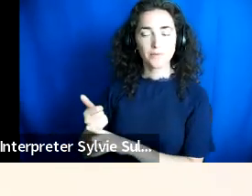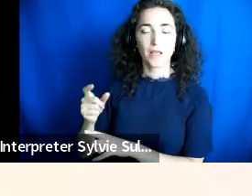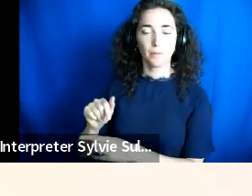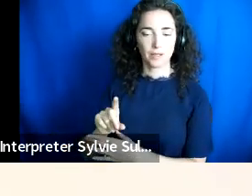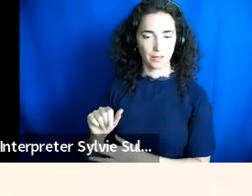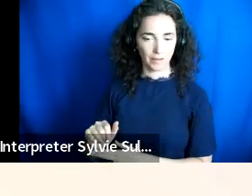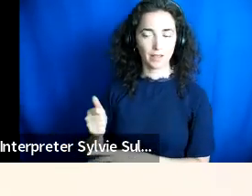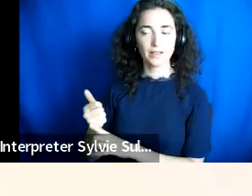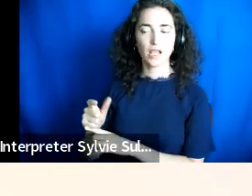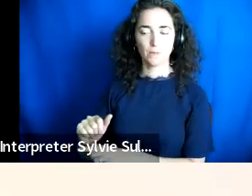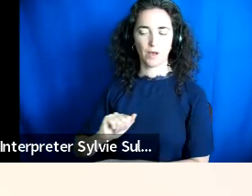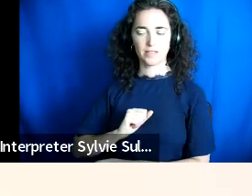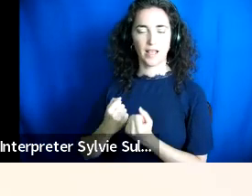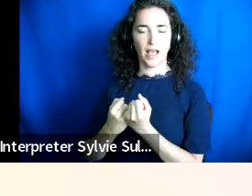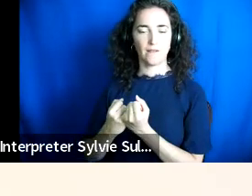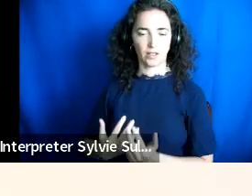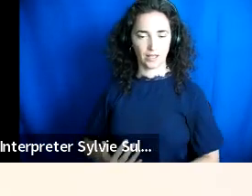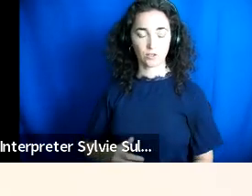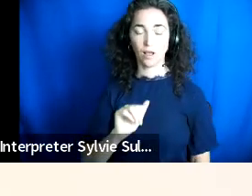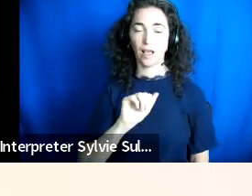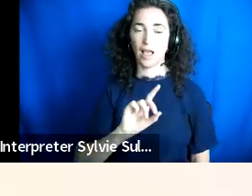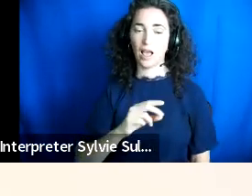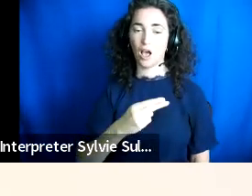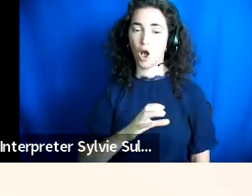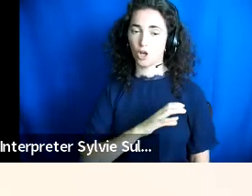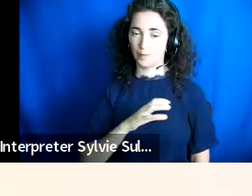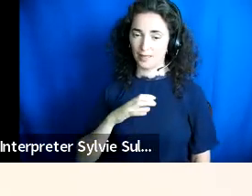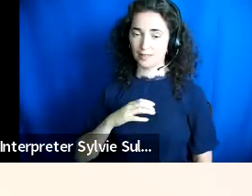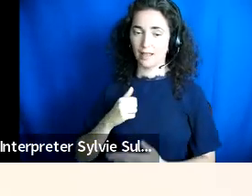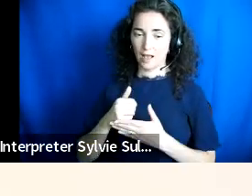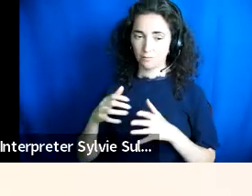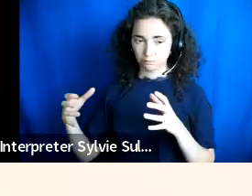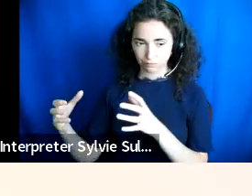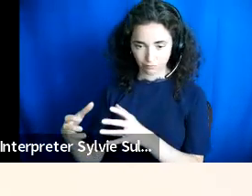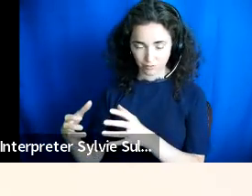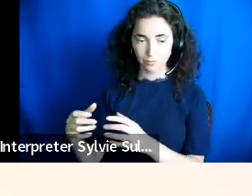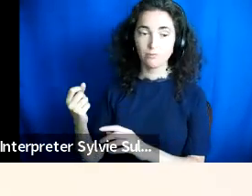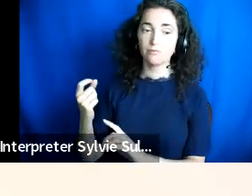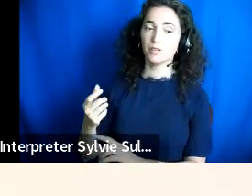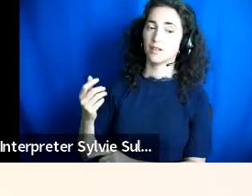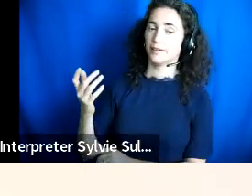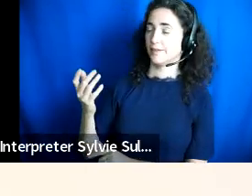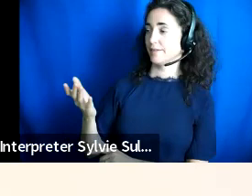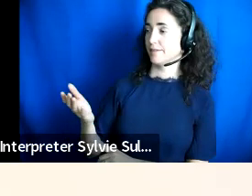So we're helping the ad hoc community helping to bring us together. But it's the presenters it's going to be the delegates.